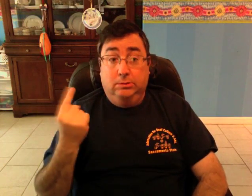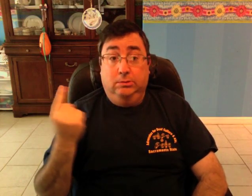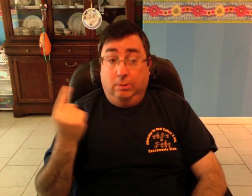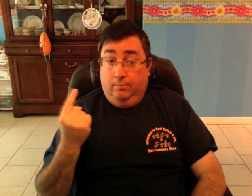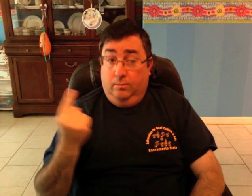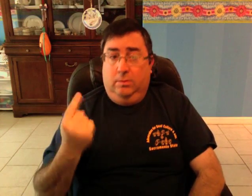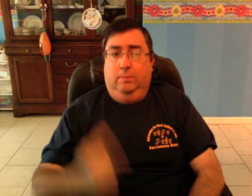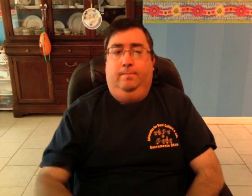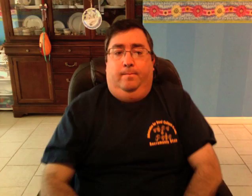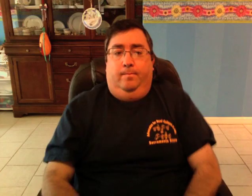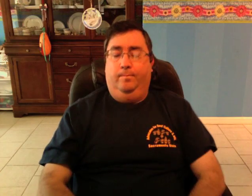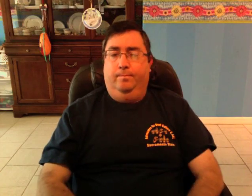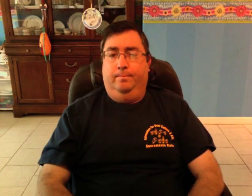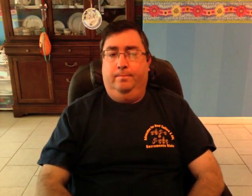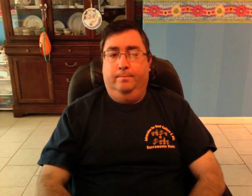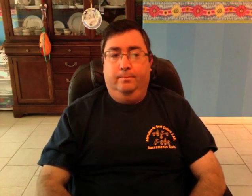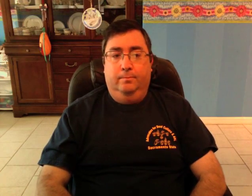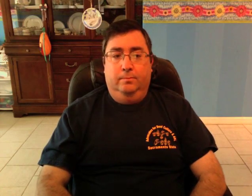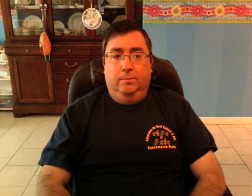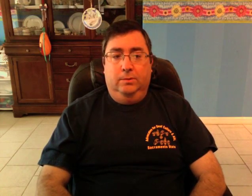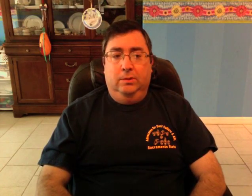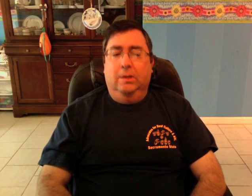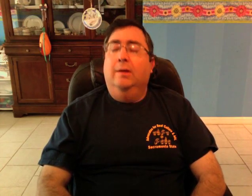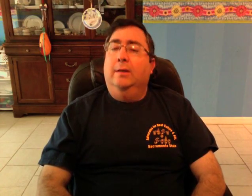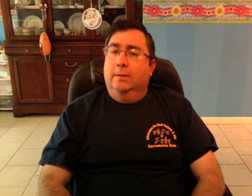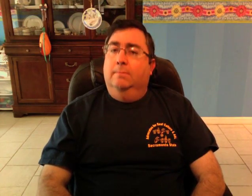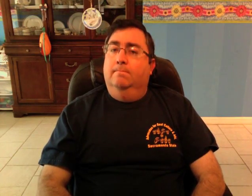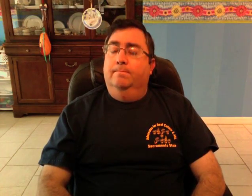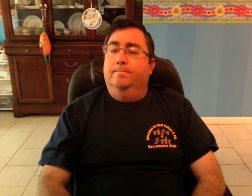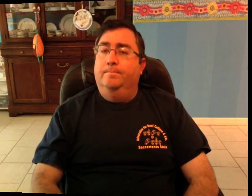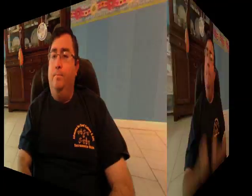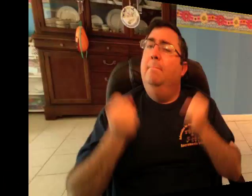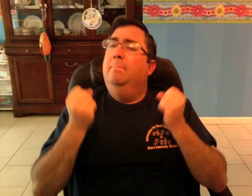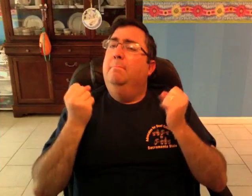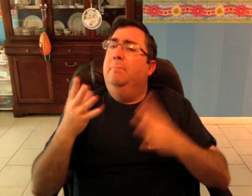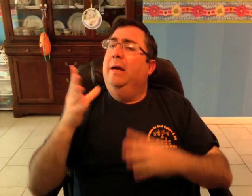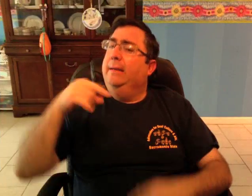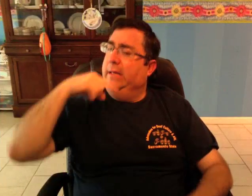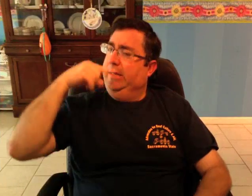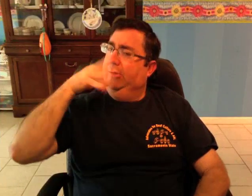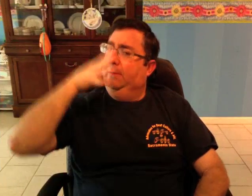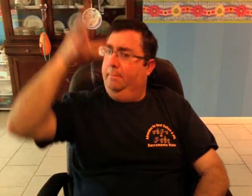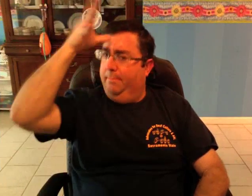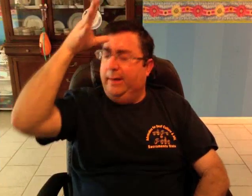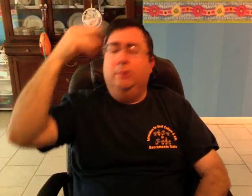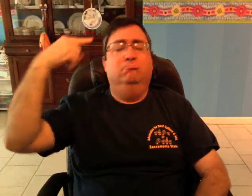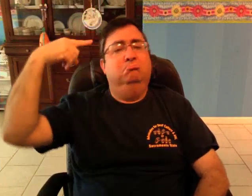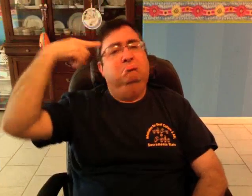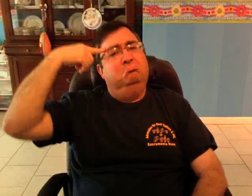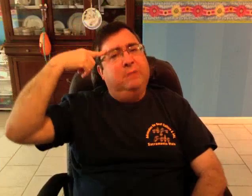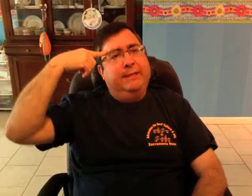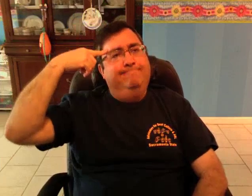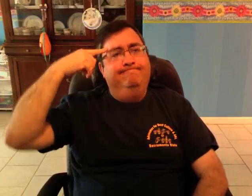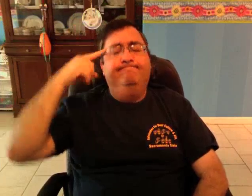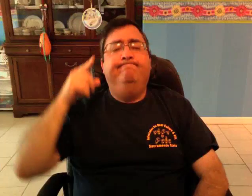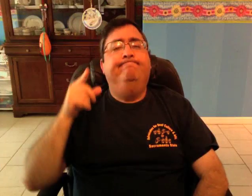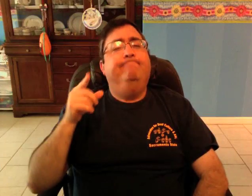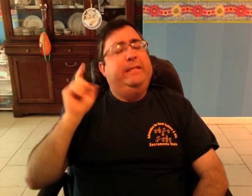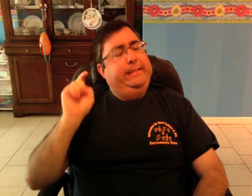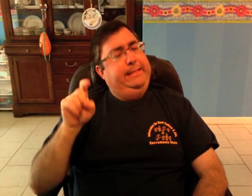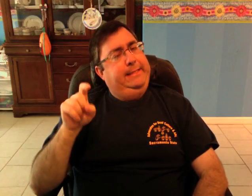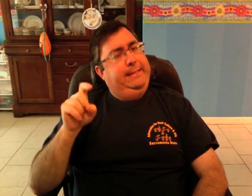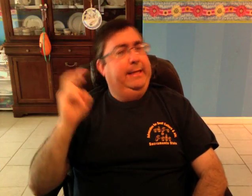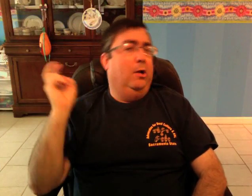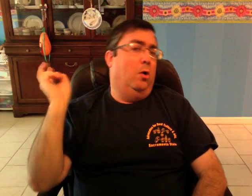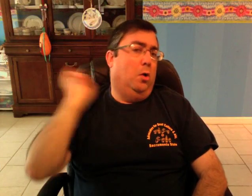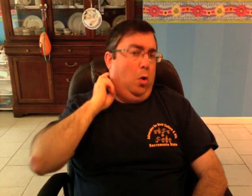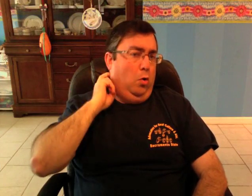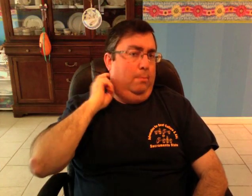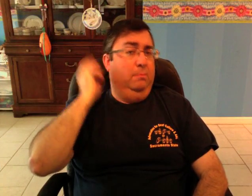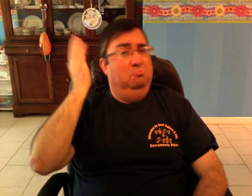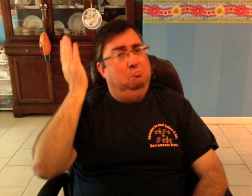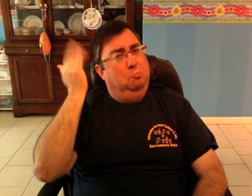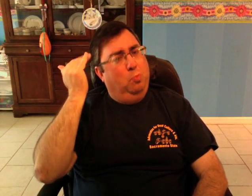Many Hearing parents think their children need a cochlear implant